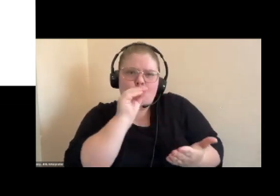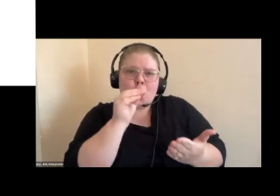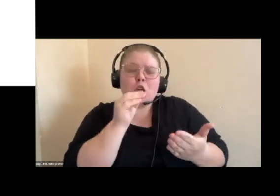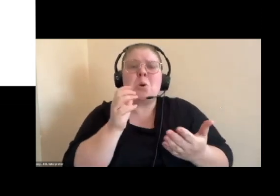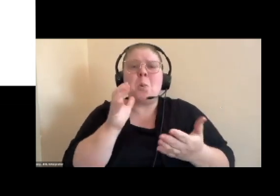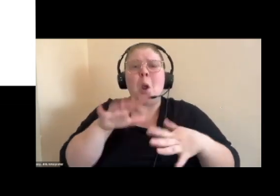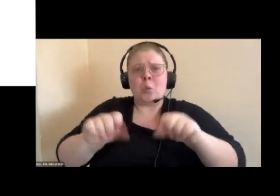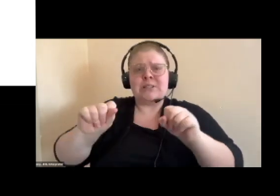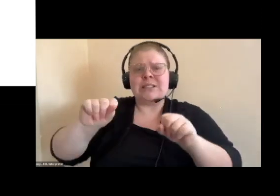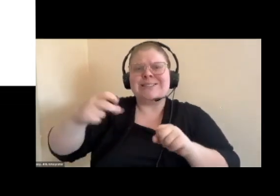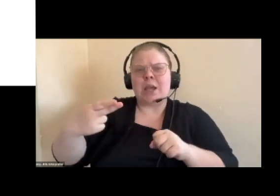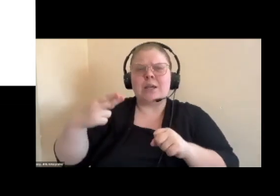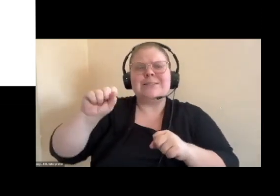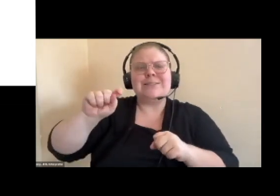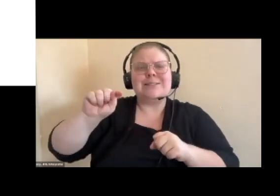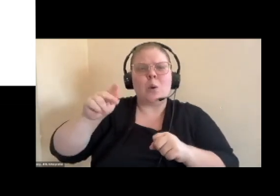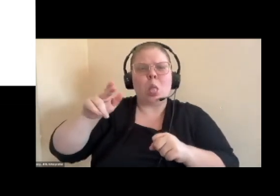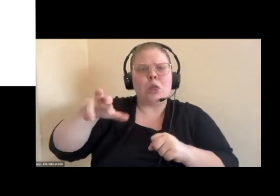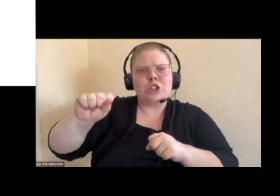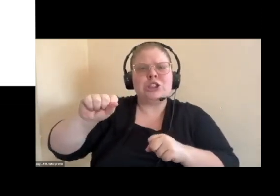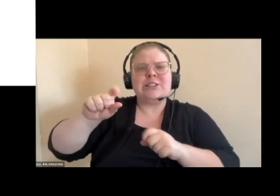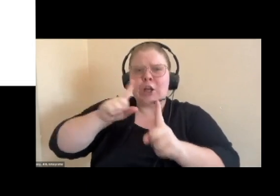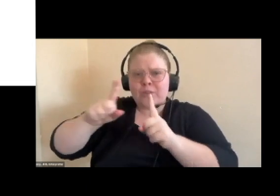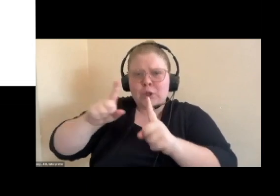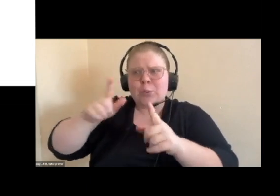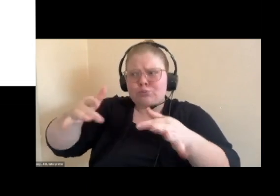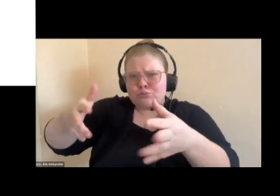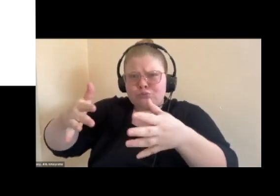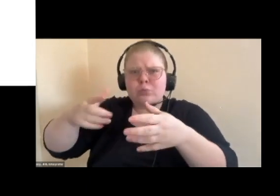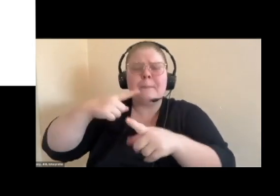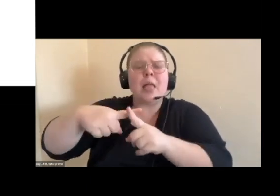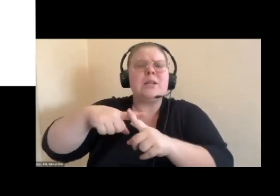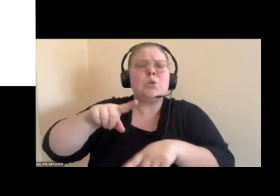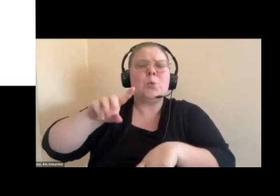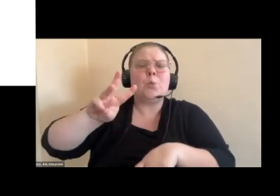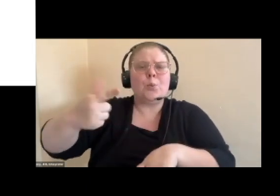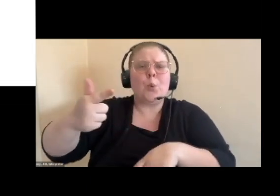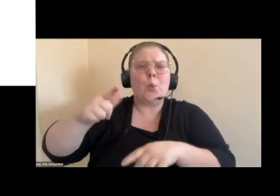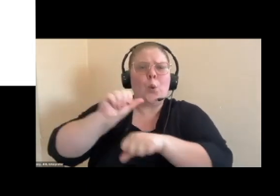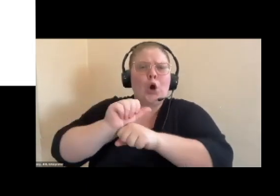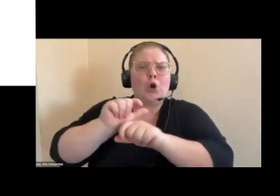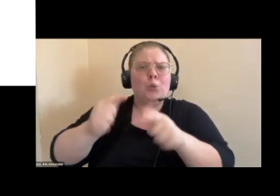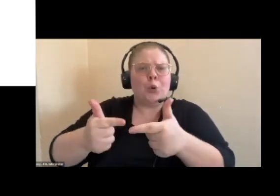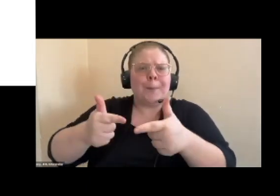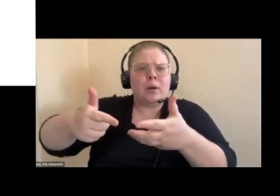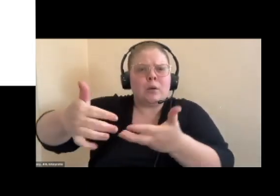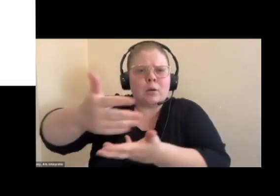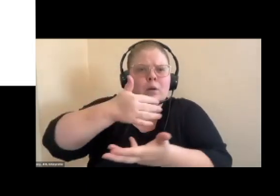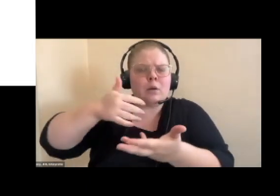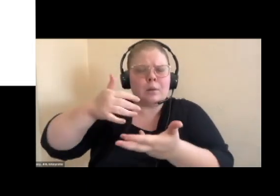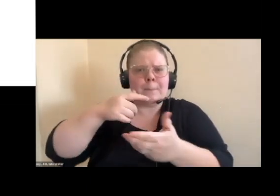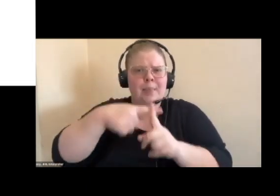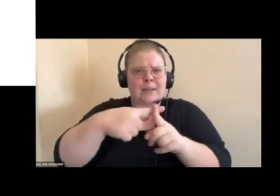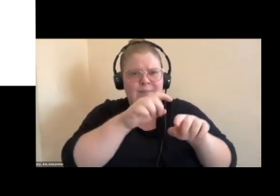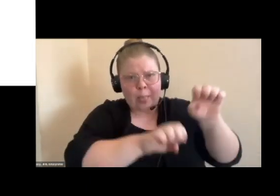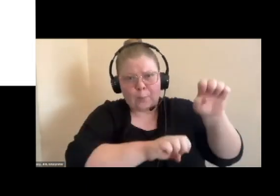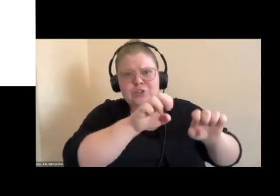and formed a work group. And tried to pull together information from the evaluations that were done on that program.